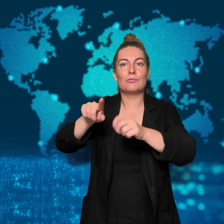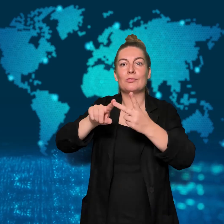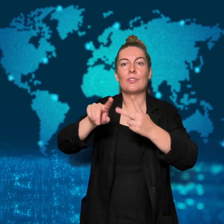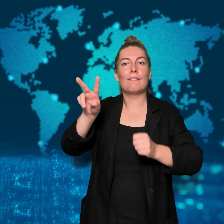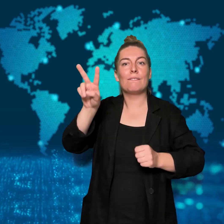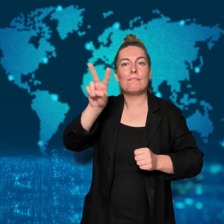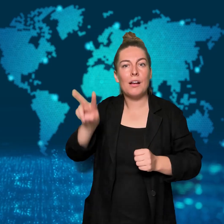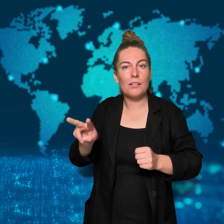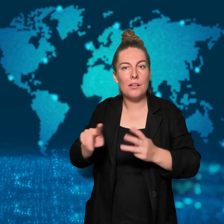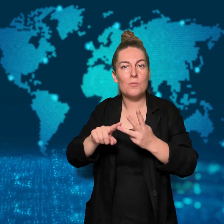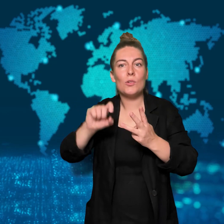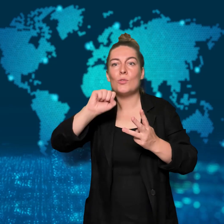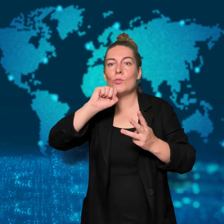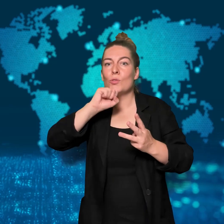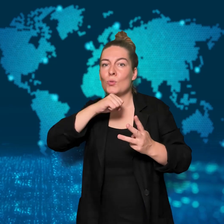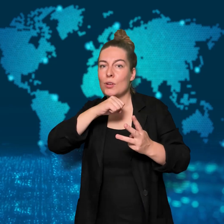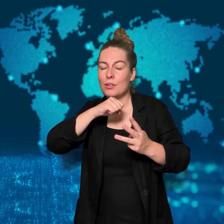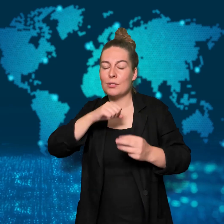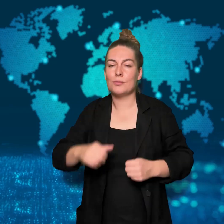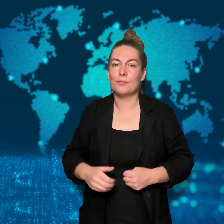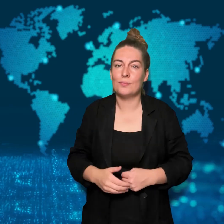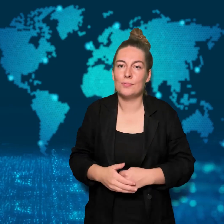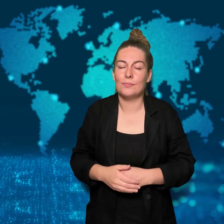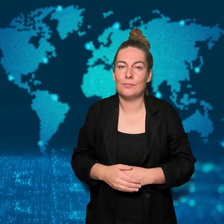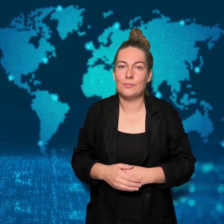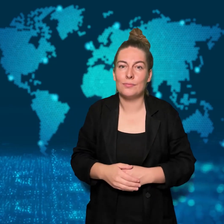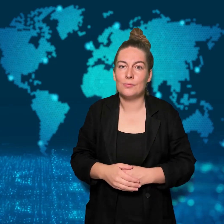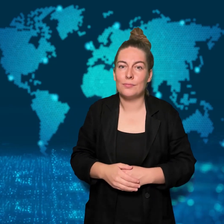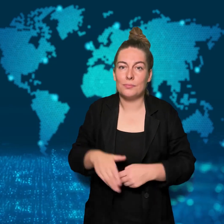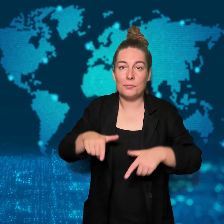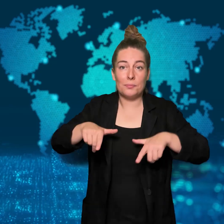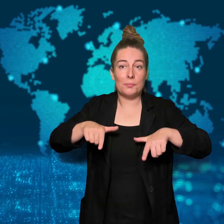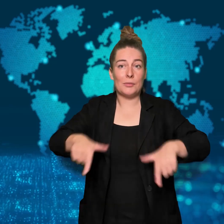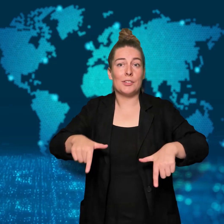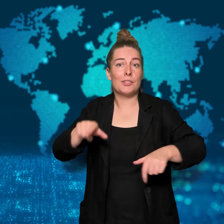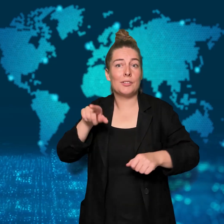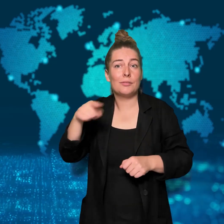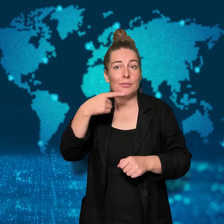The flight allegedly approached the Xisha Islands